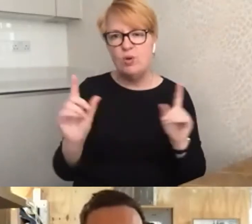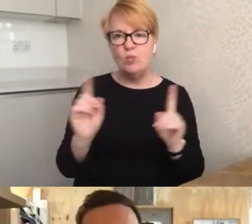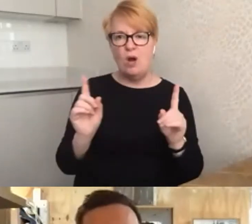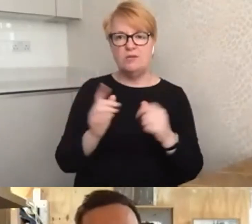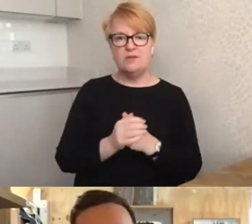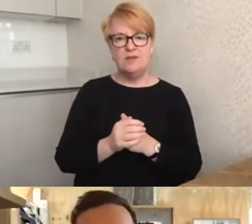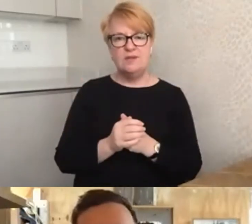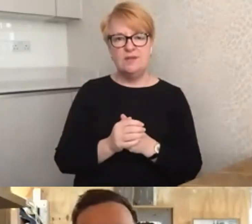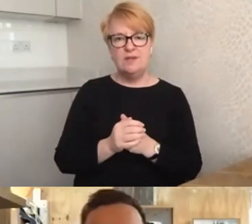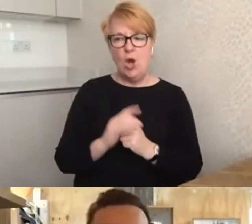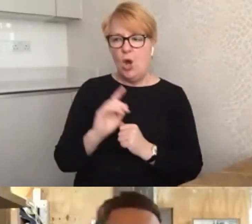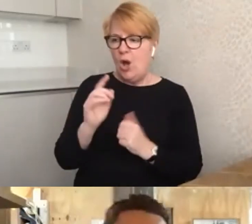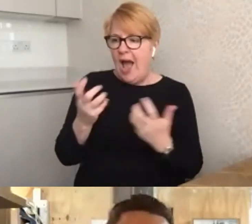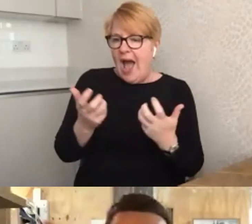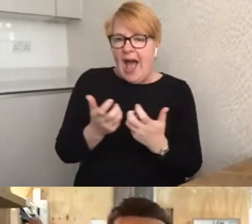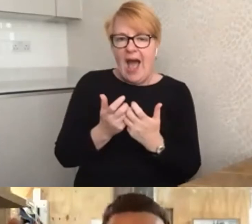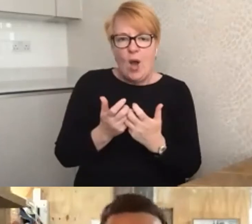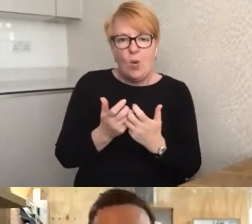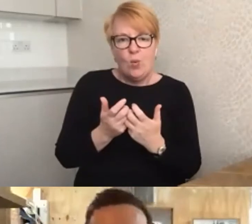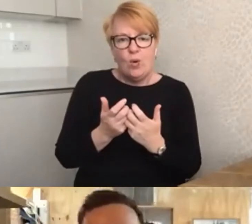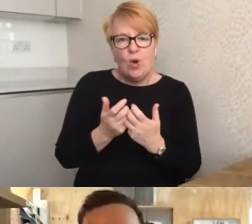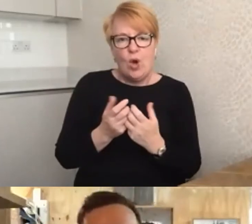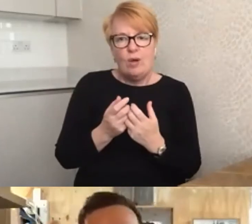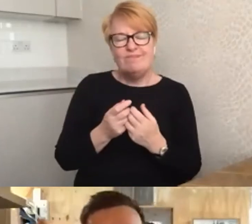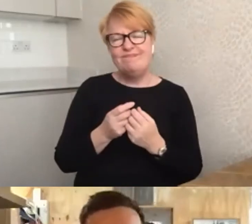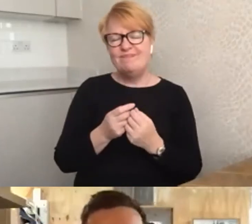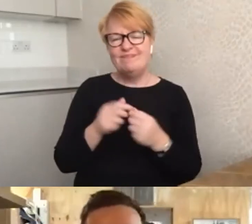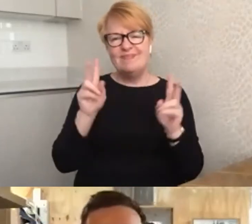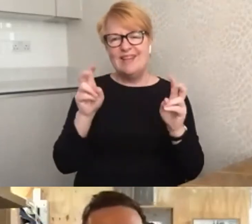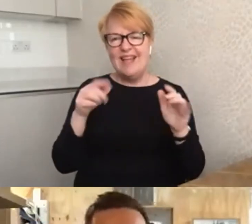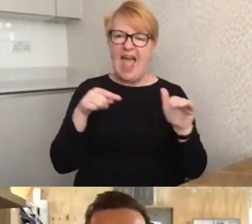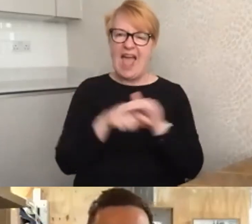How do we, what is the I mean, exit strategy, sort of sounds military.